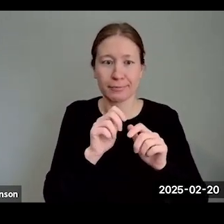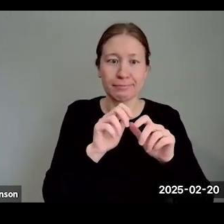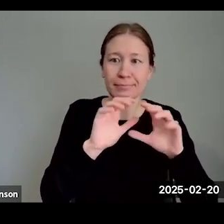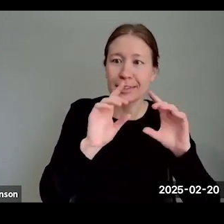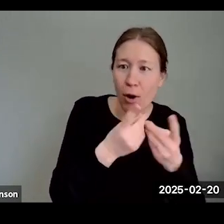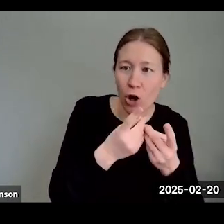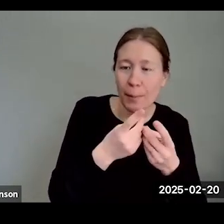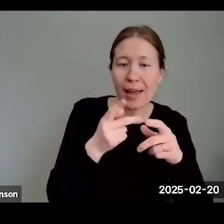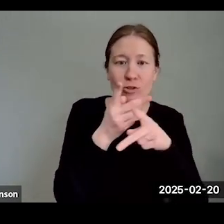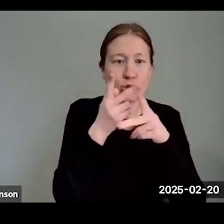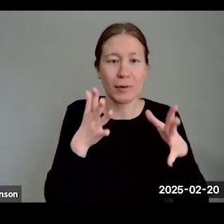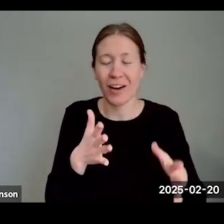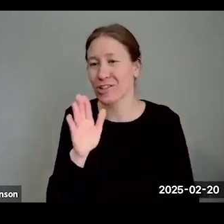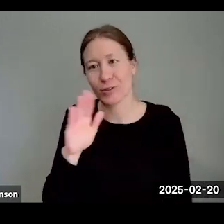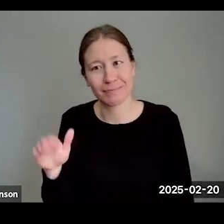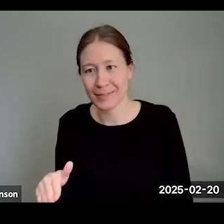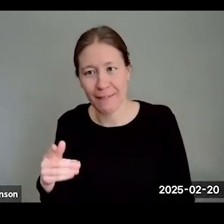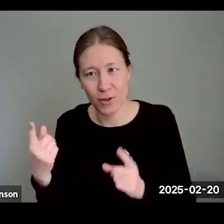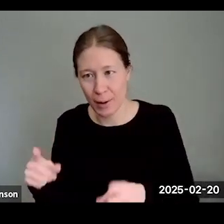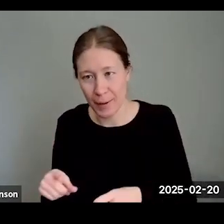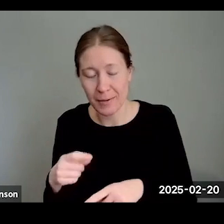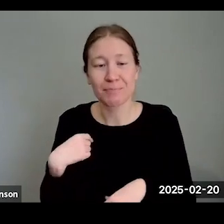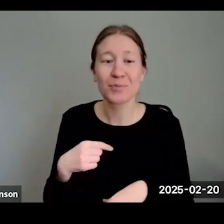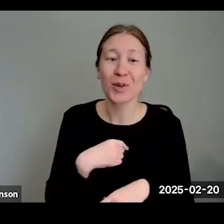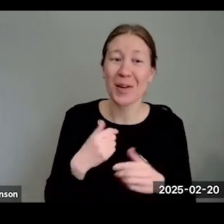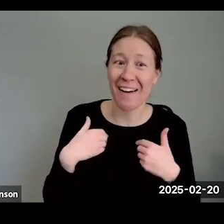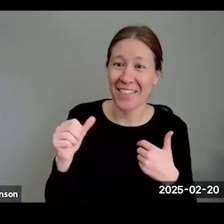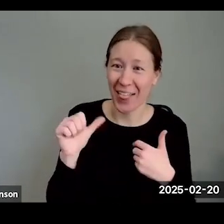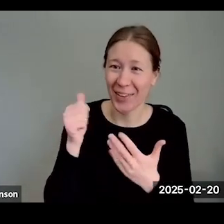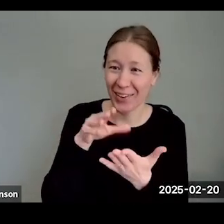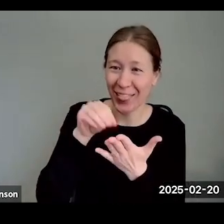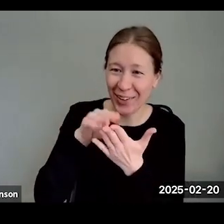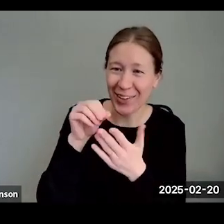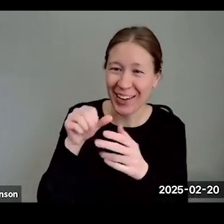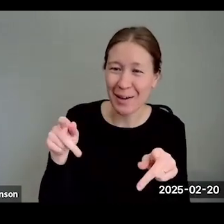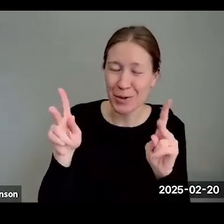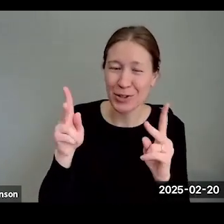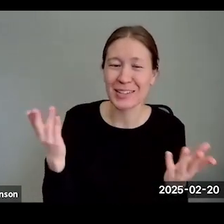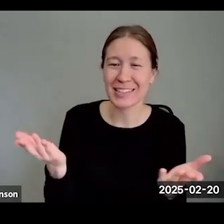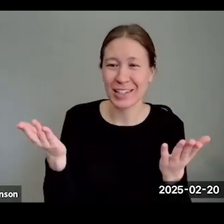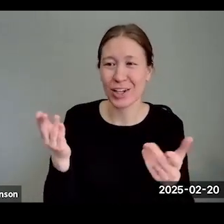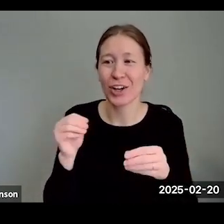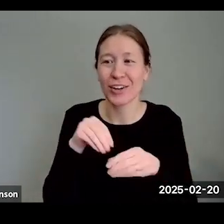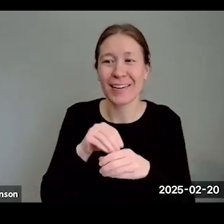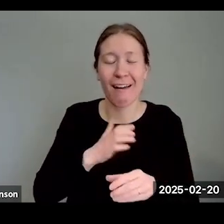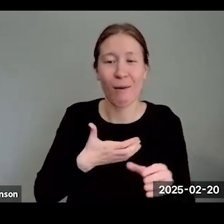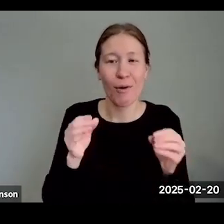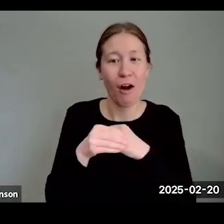And we also have a lot more learning opportunities from our office, which you can check out on our website,